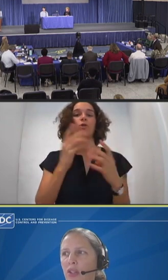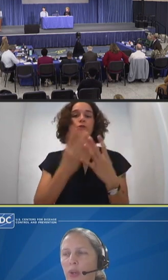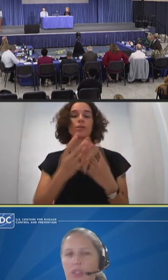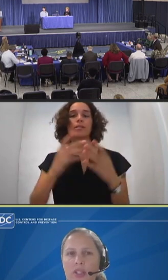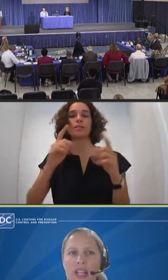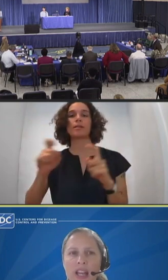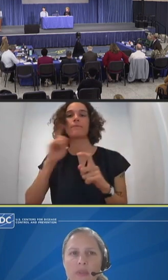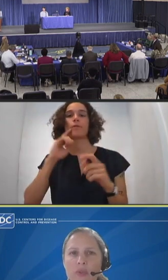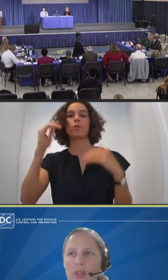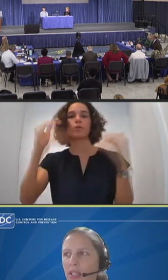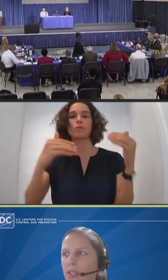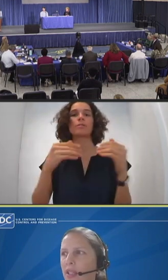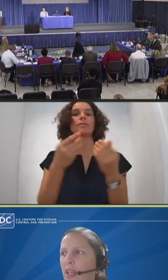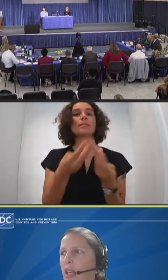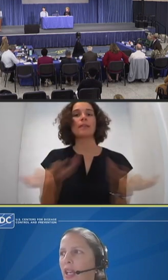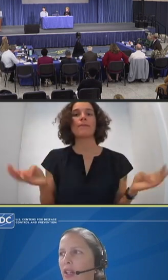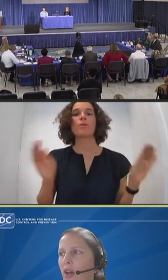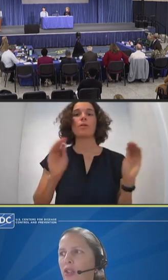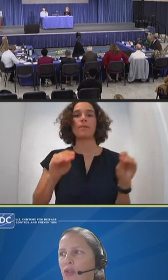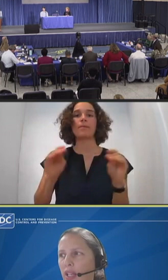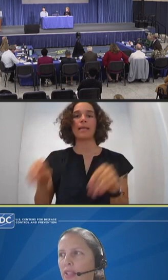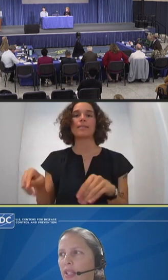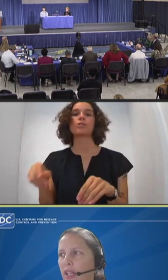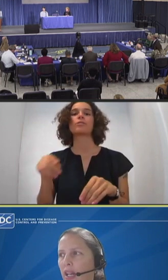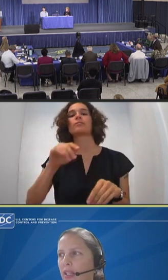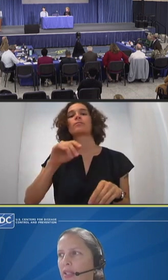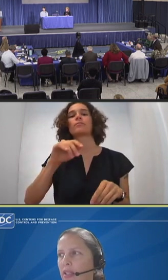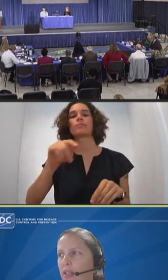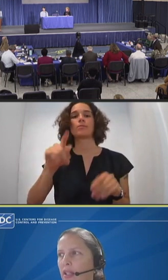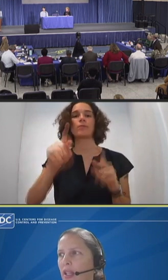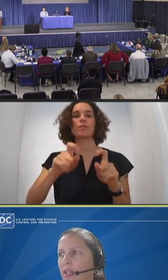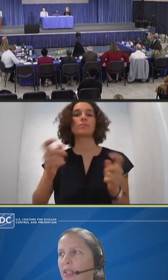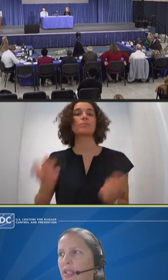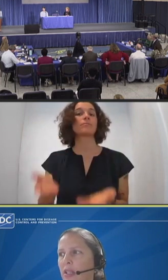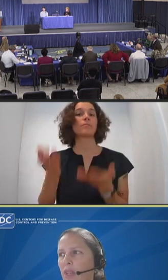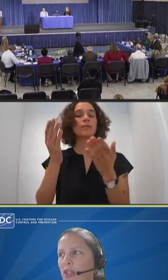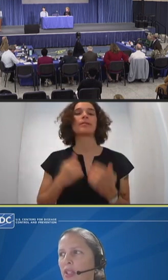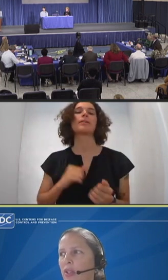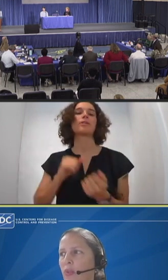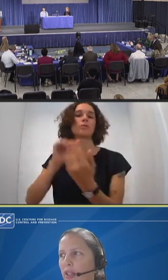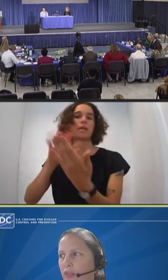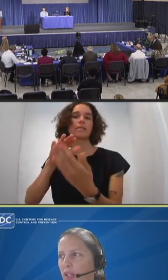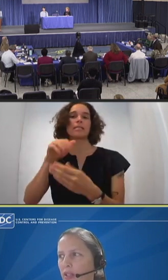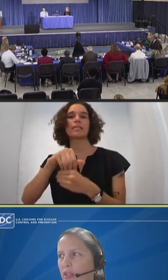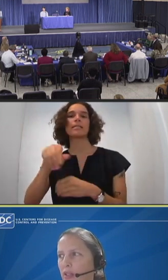questions have been raised and are addressed in the guidance. This is especially relevant